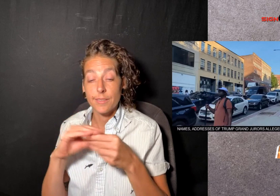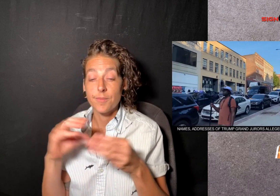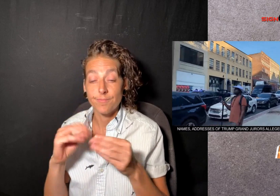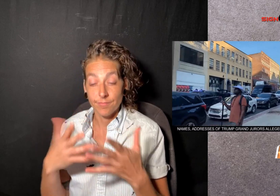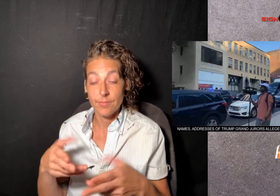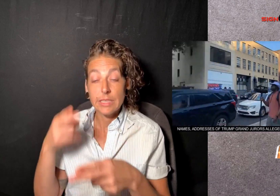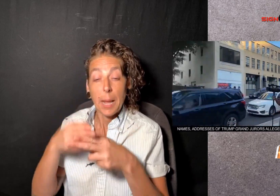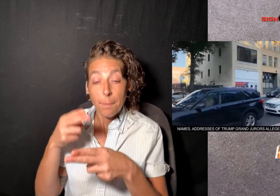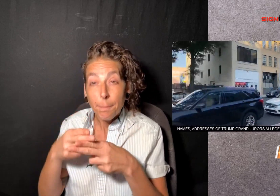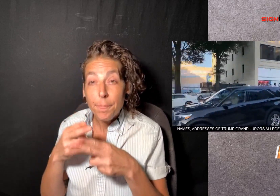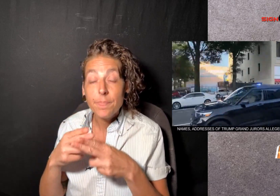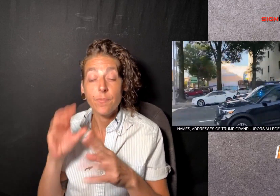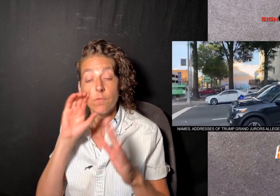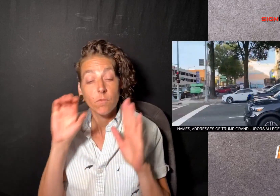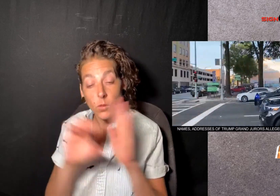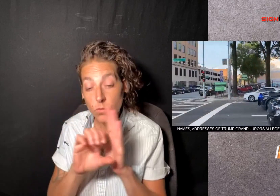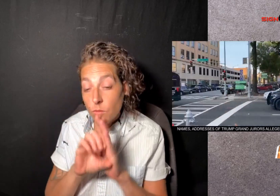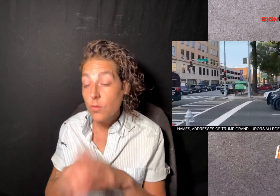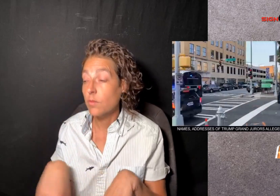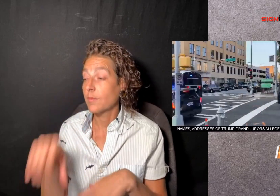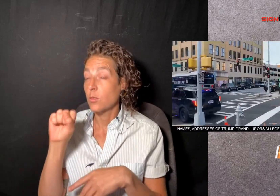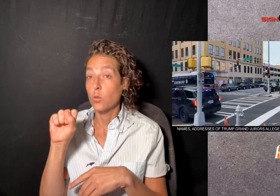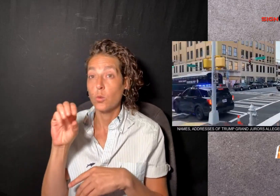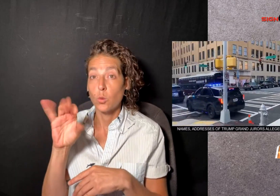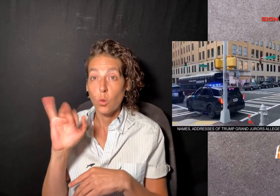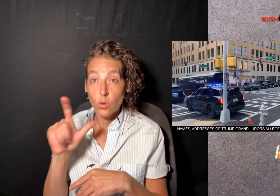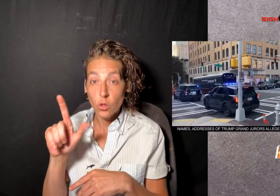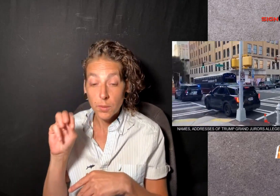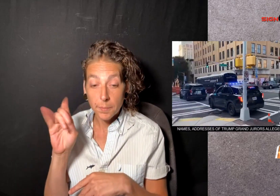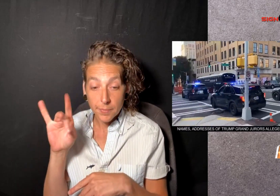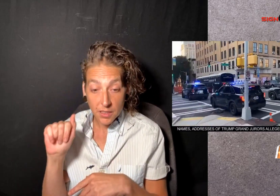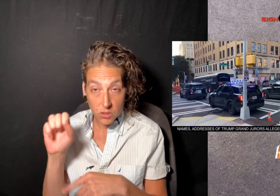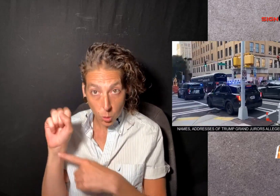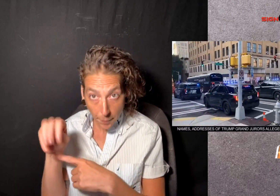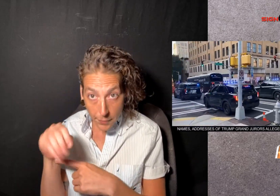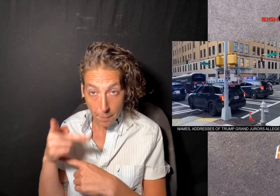Authorities say the names, photos, social media profiles,